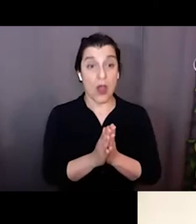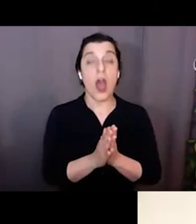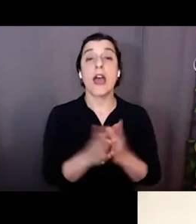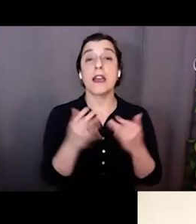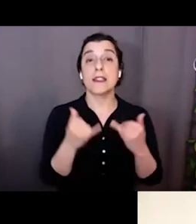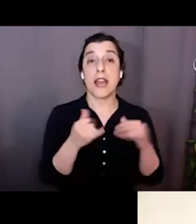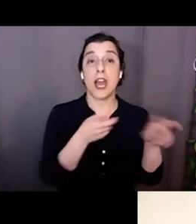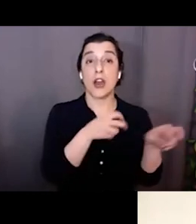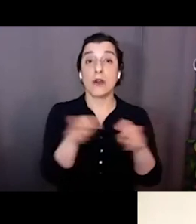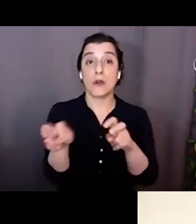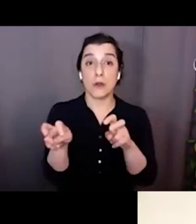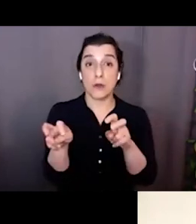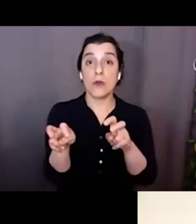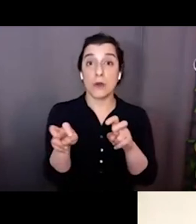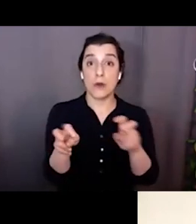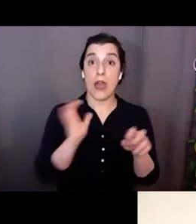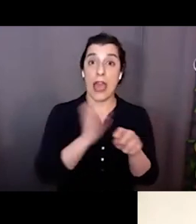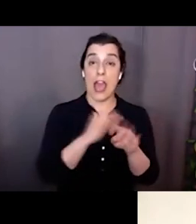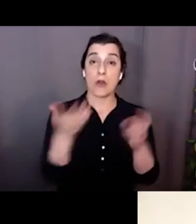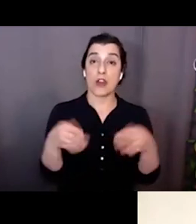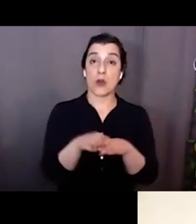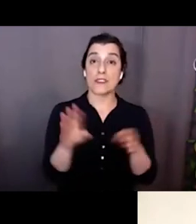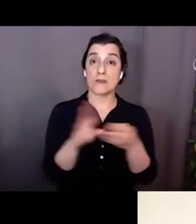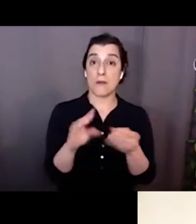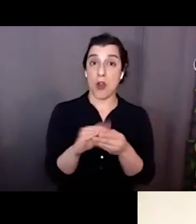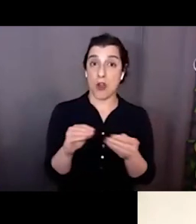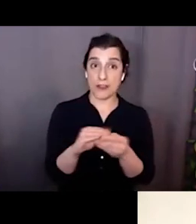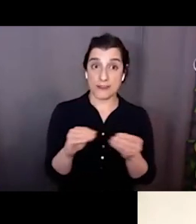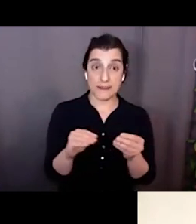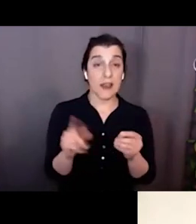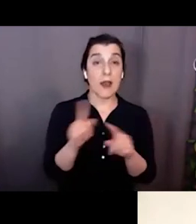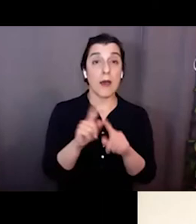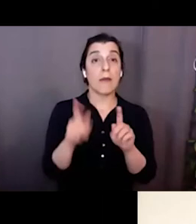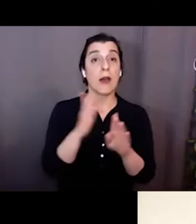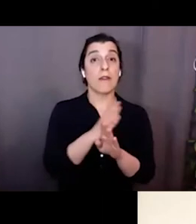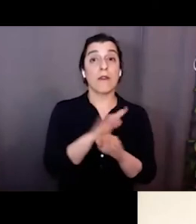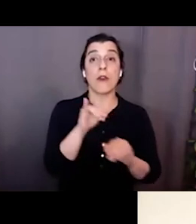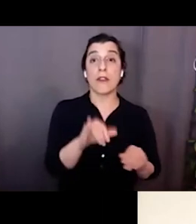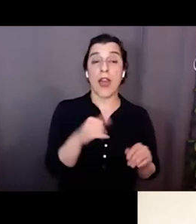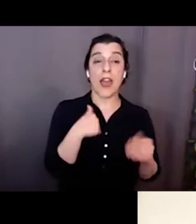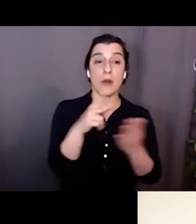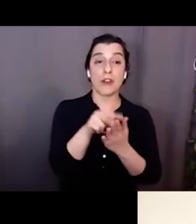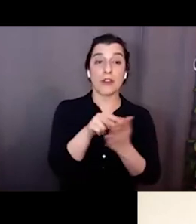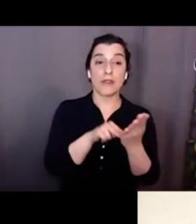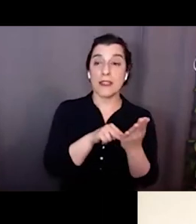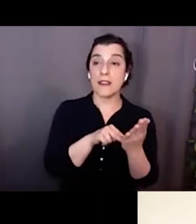but before that, I, I'd like to read a, uh, chat entry here by Tylee Harris that I've found really inspiring.